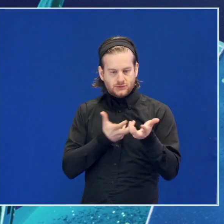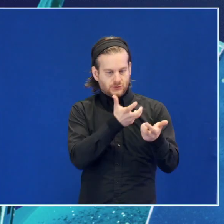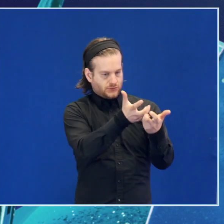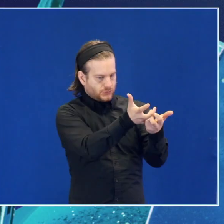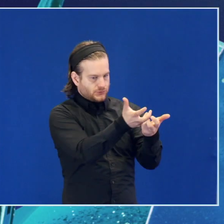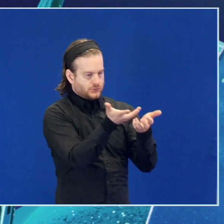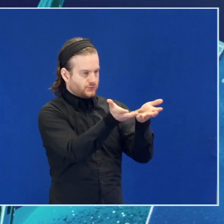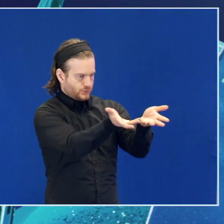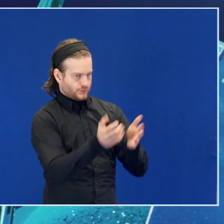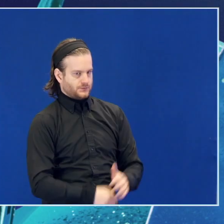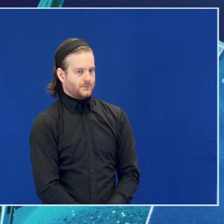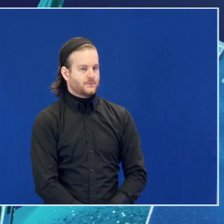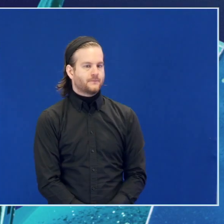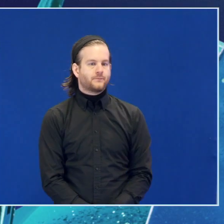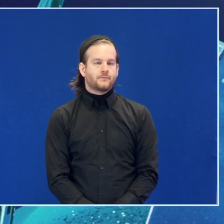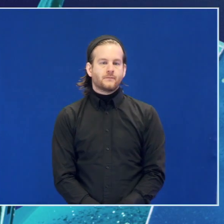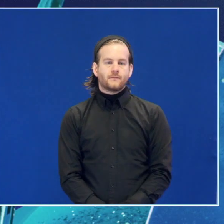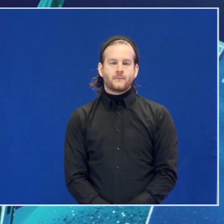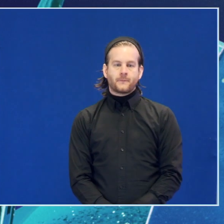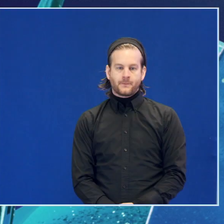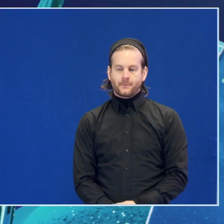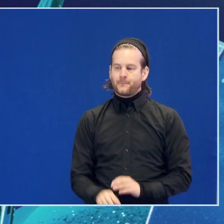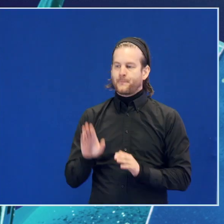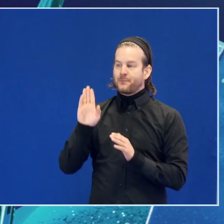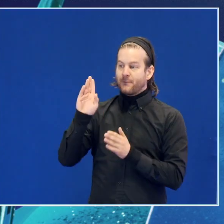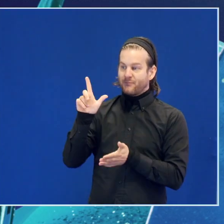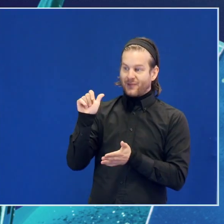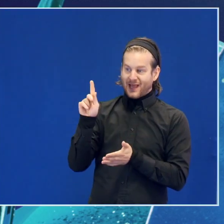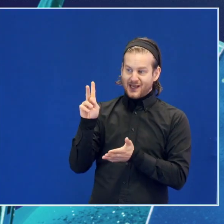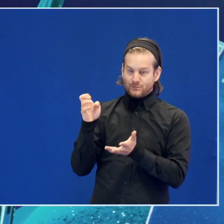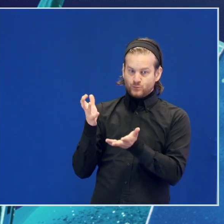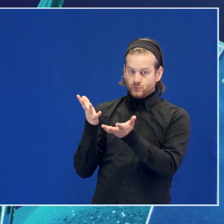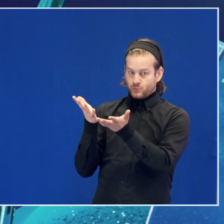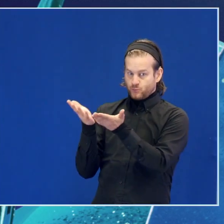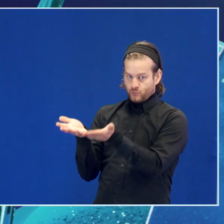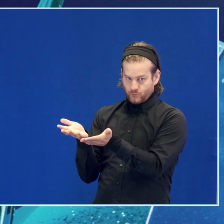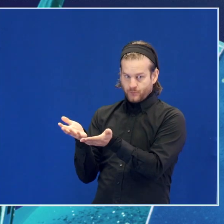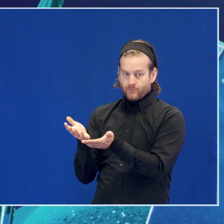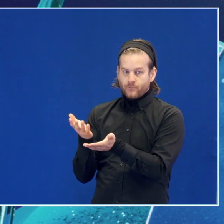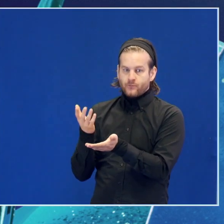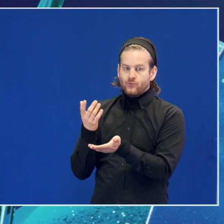Blake, you have been a part of so much of this work.